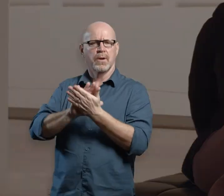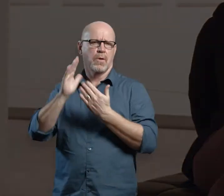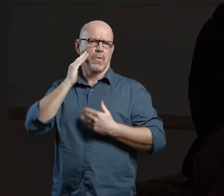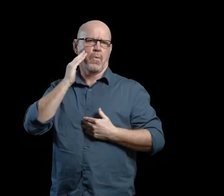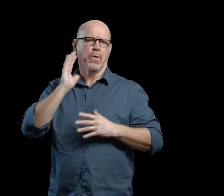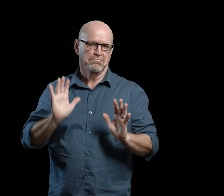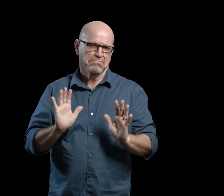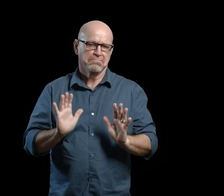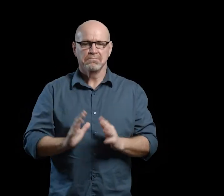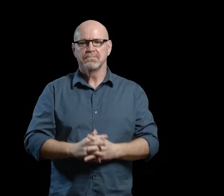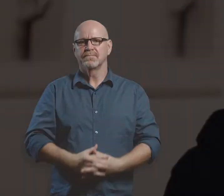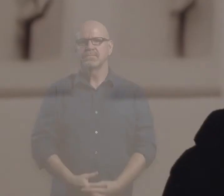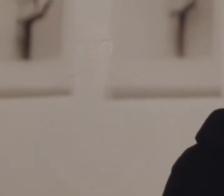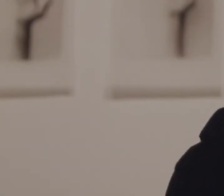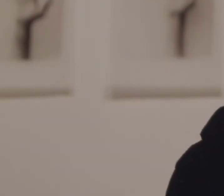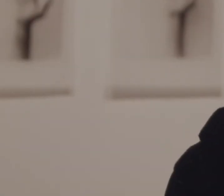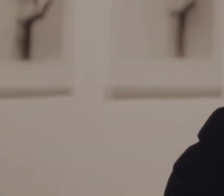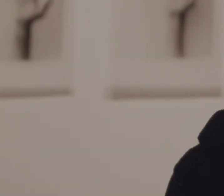There are so many ways to be an activist.